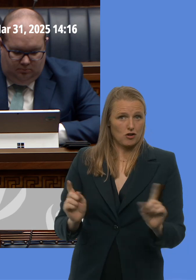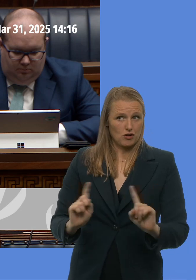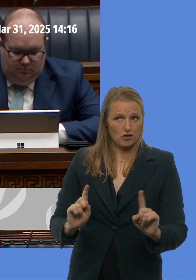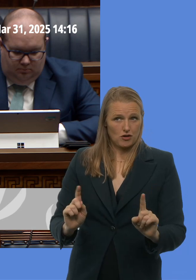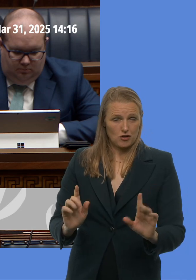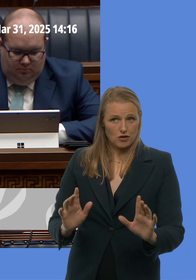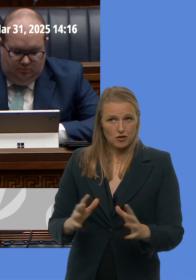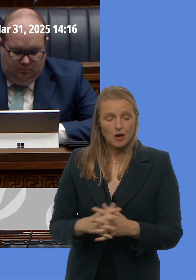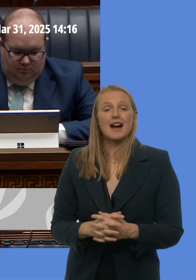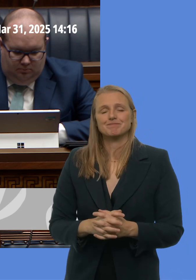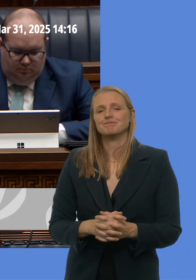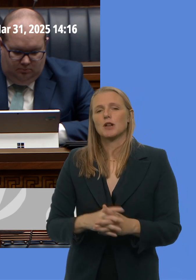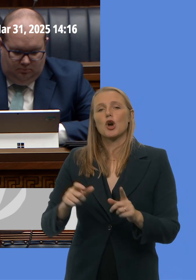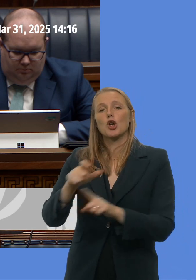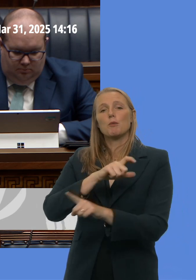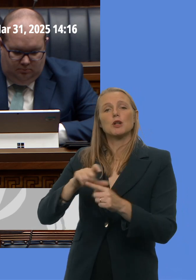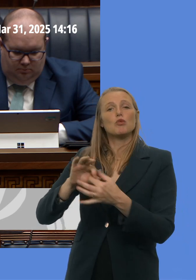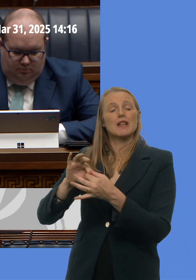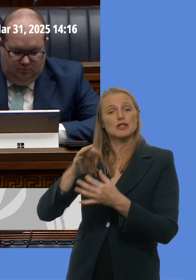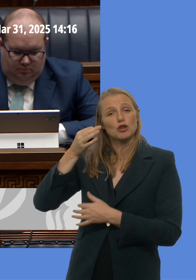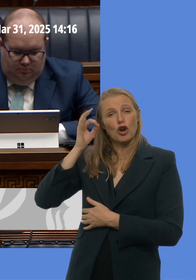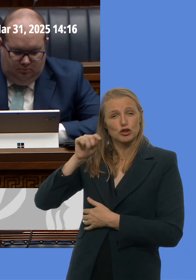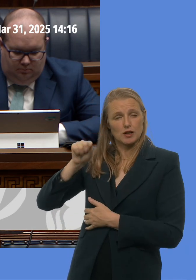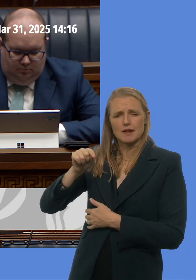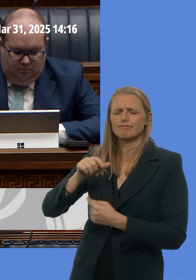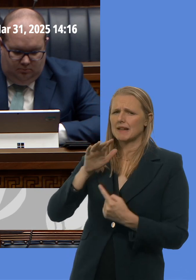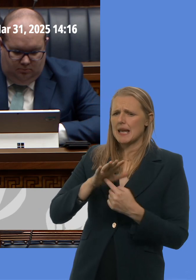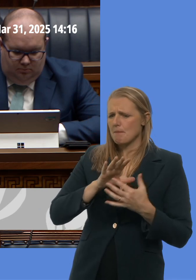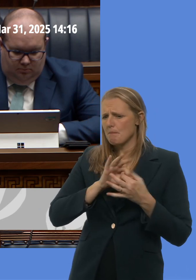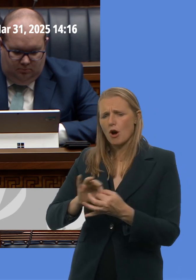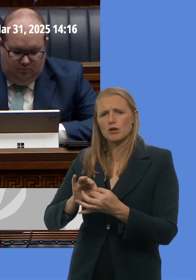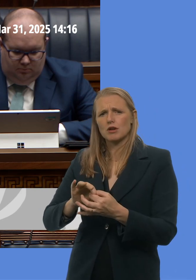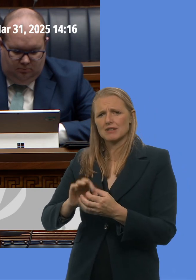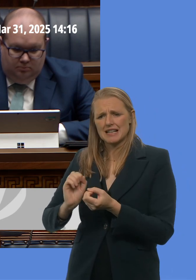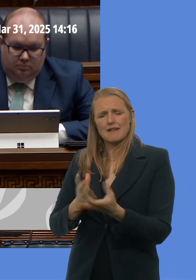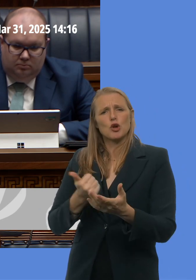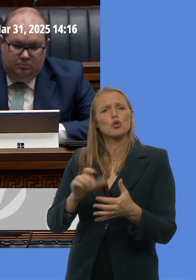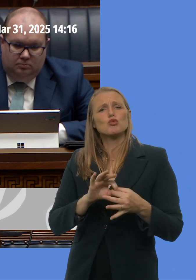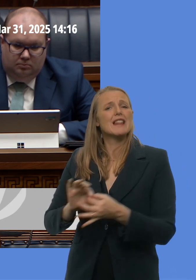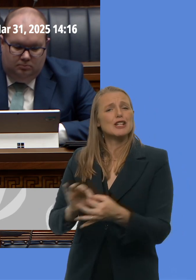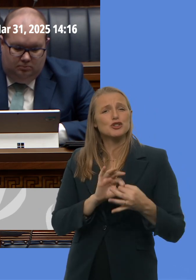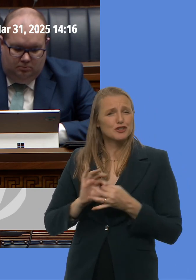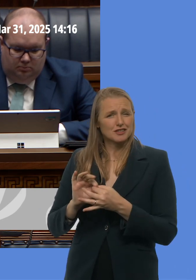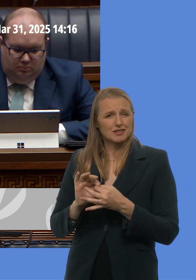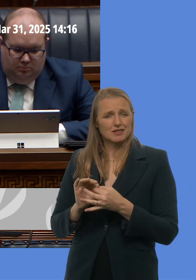Community Relations Council is a key partner in the delivery of good relations under the T BUC strategy.